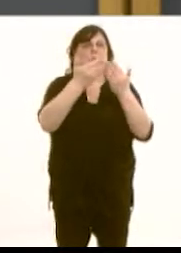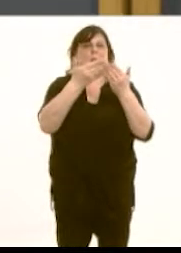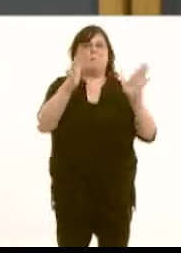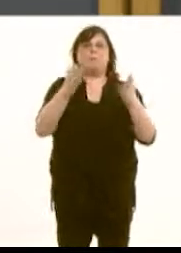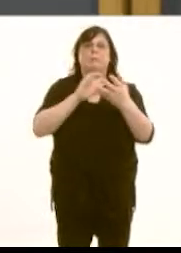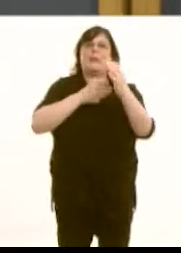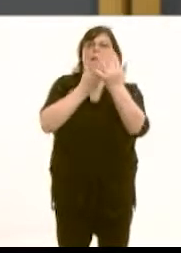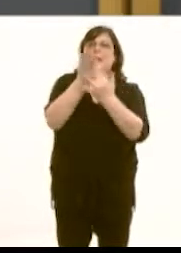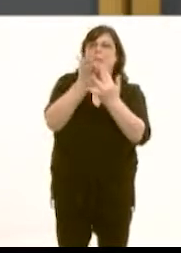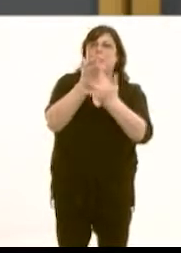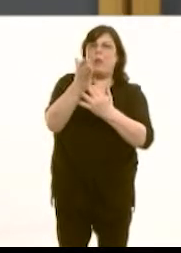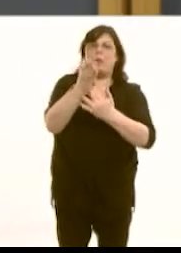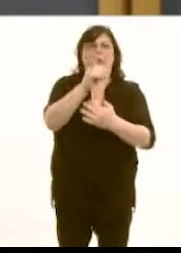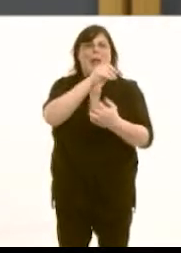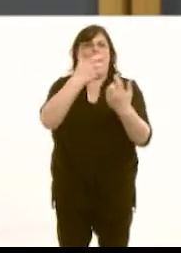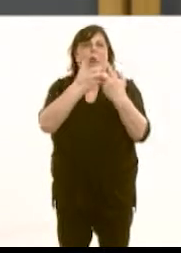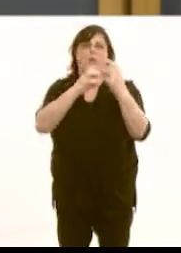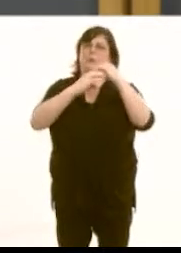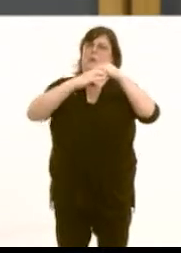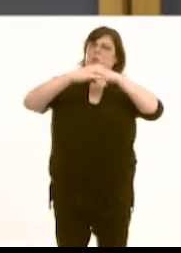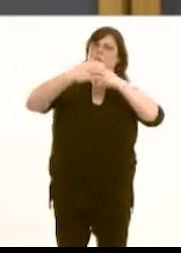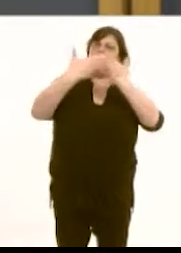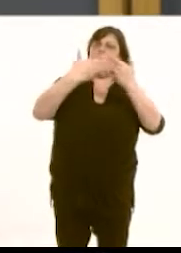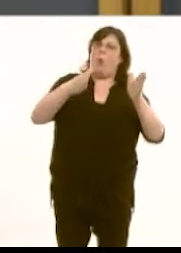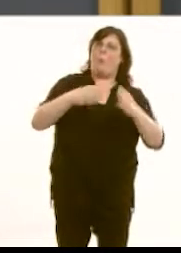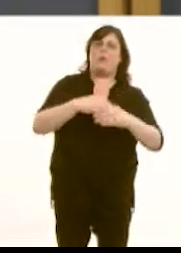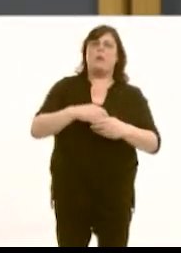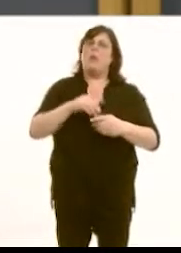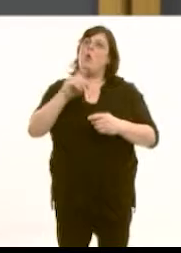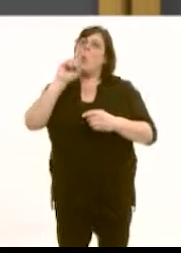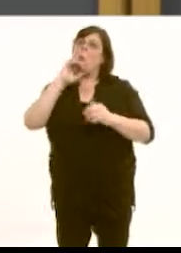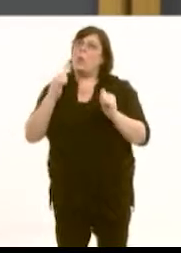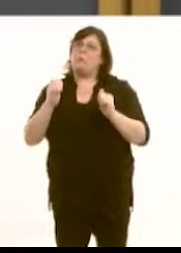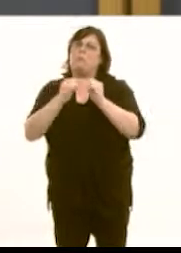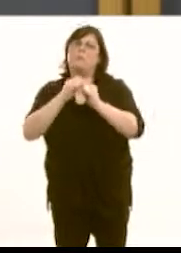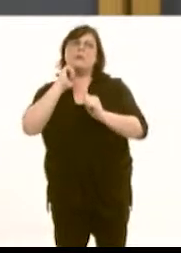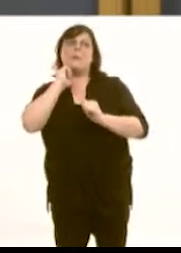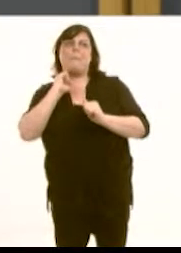Will the Welsh Government continue to work with the members of the Rhondda Tunnel Society and local Members inó?